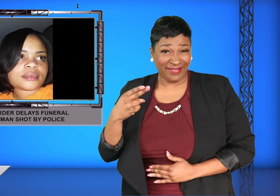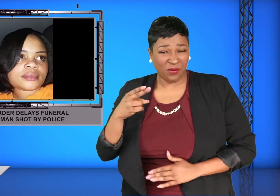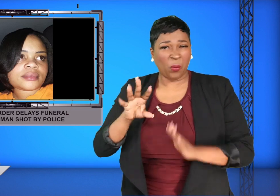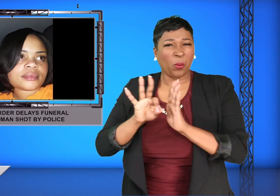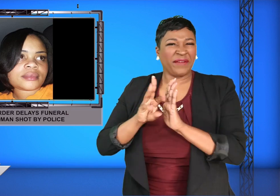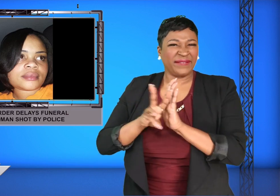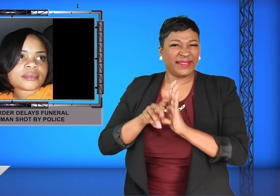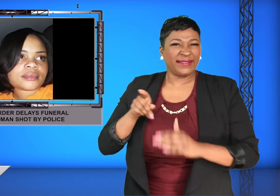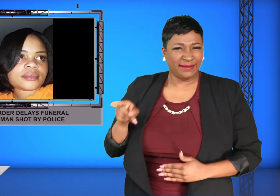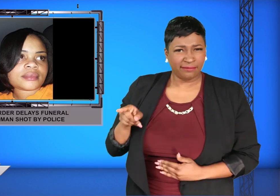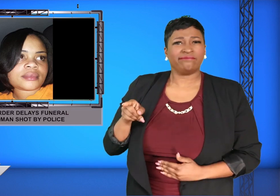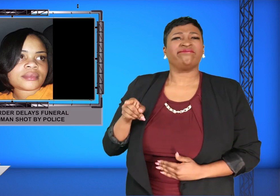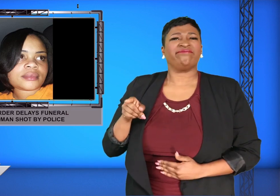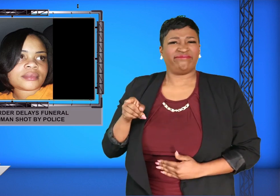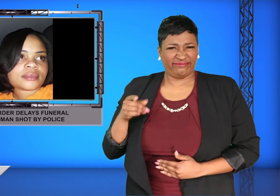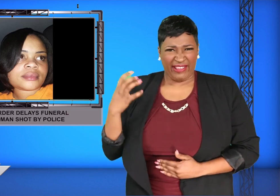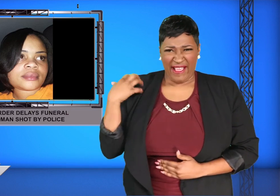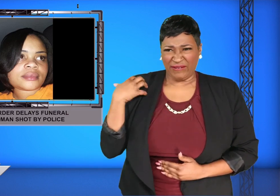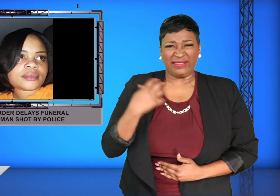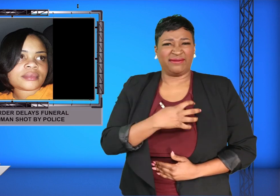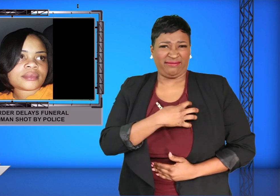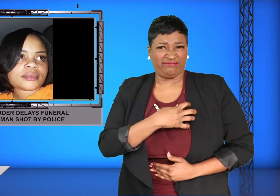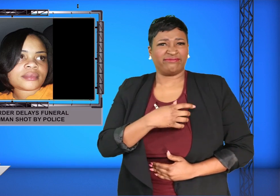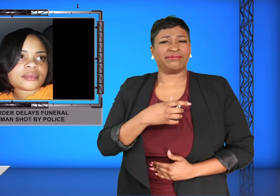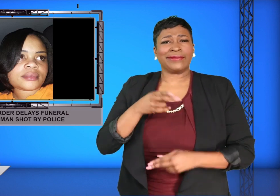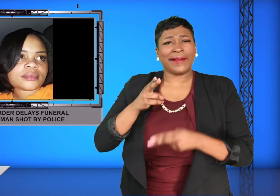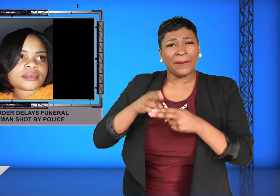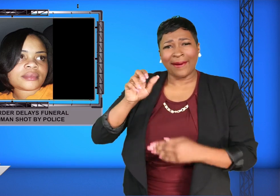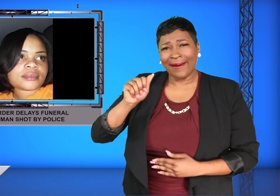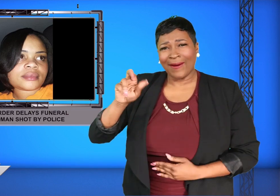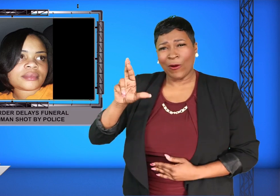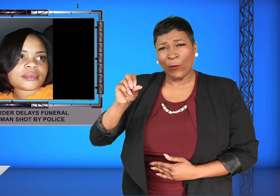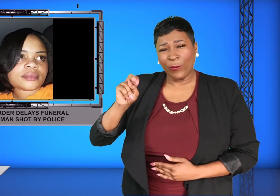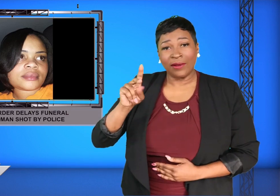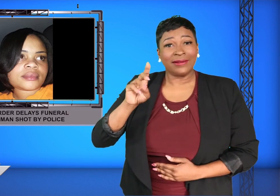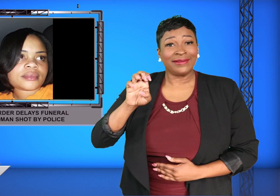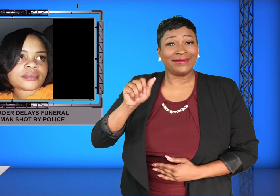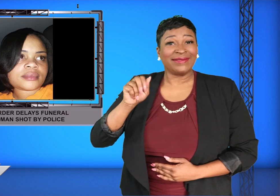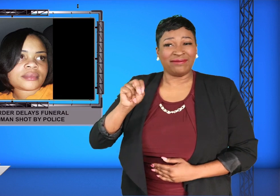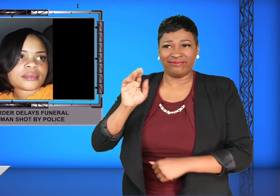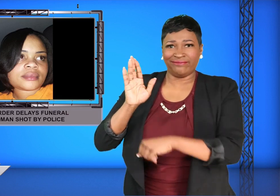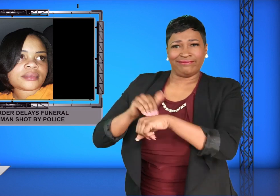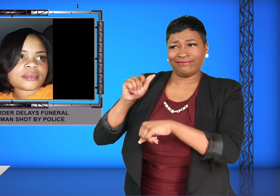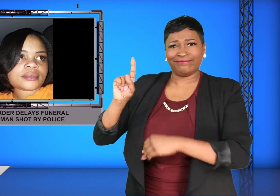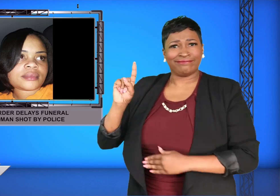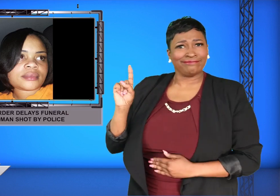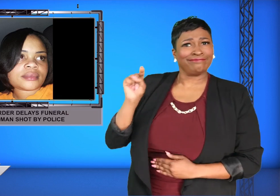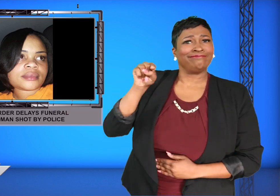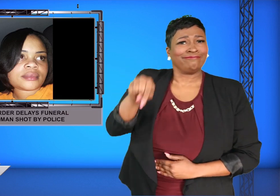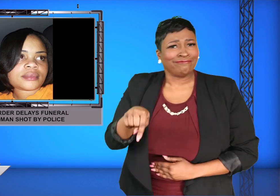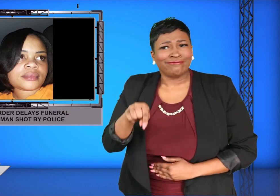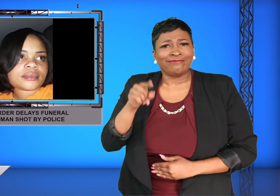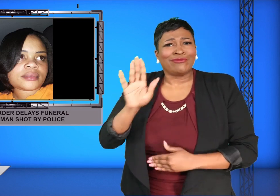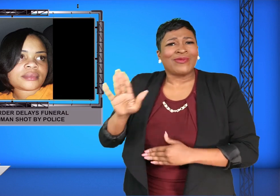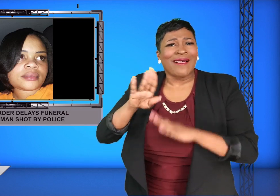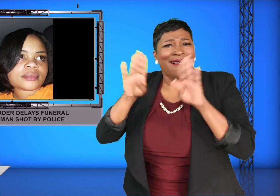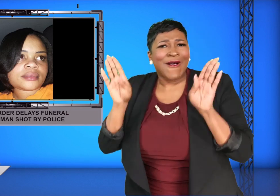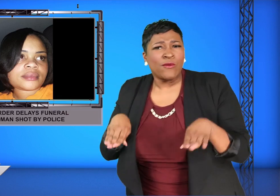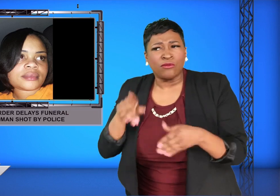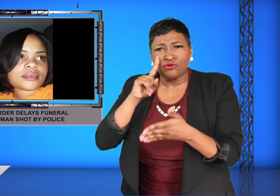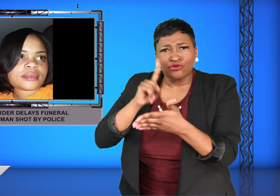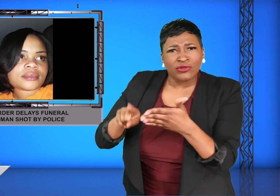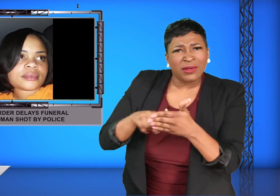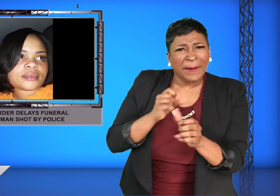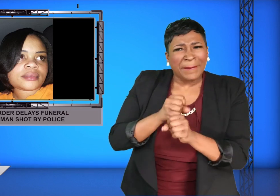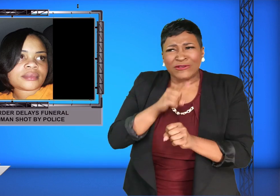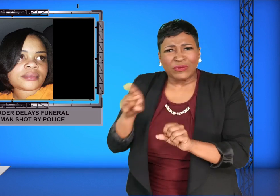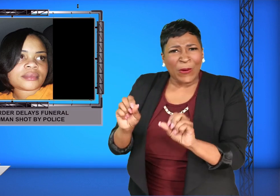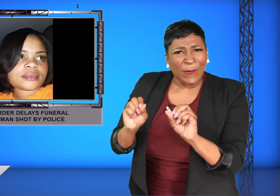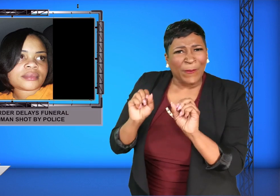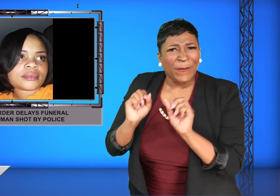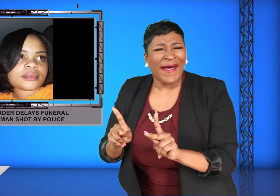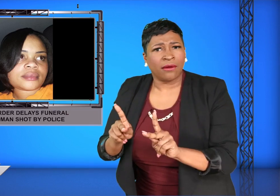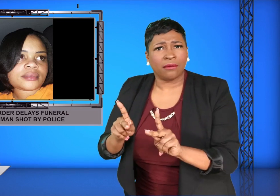window of her home by police officer Aaron Dean after he was called her home for a wellness